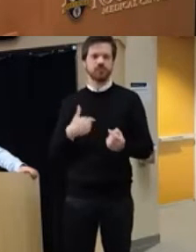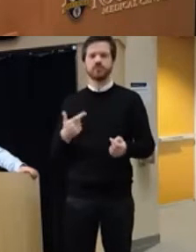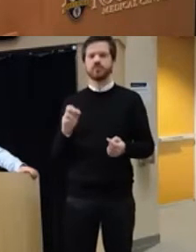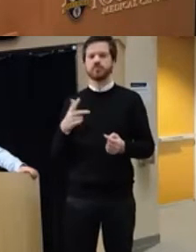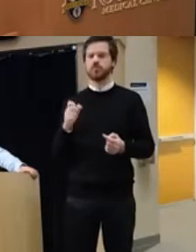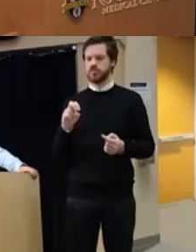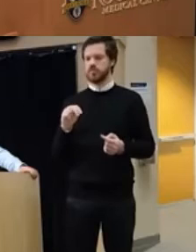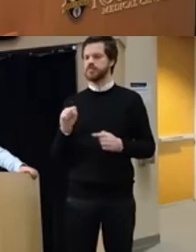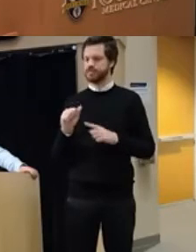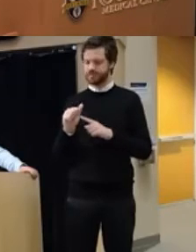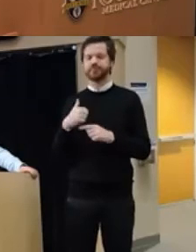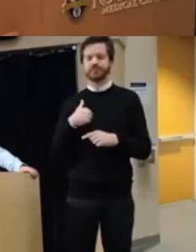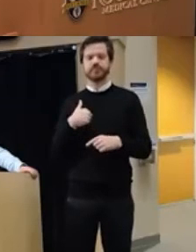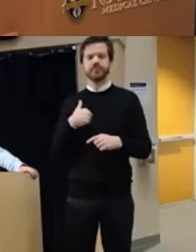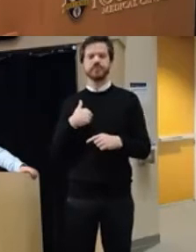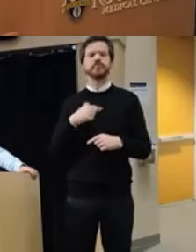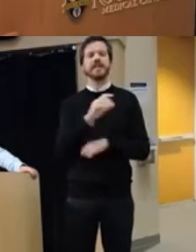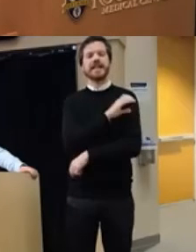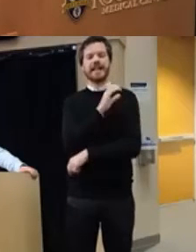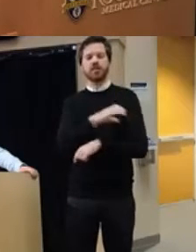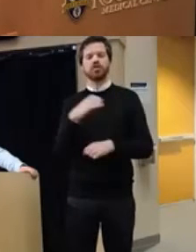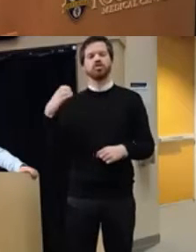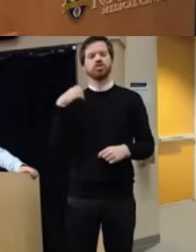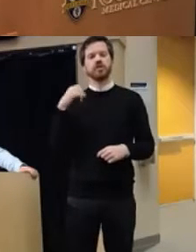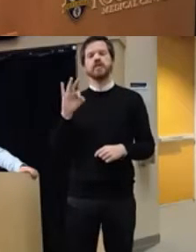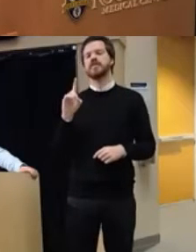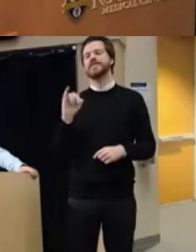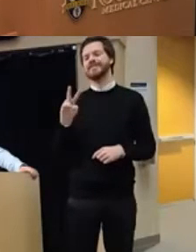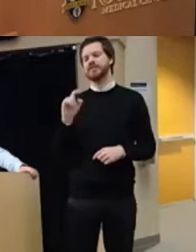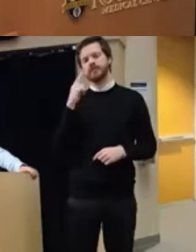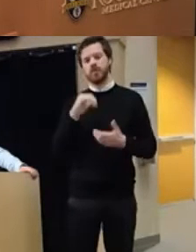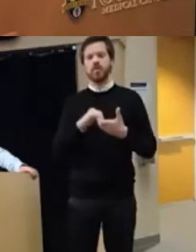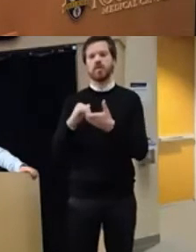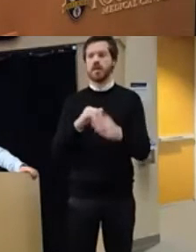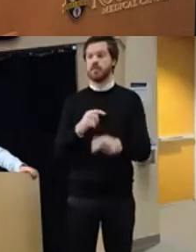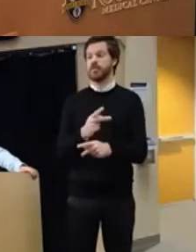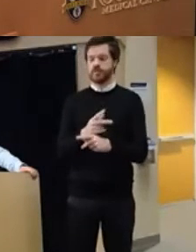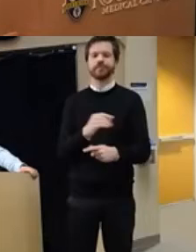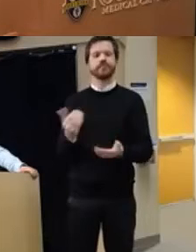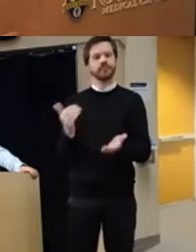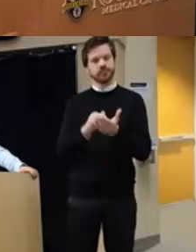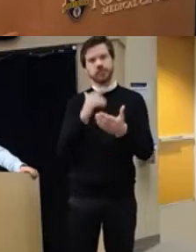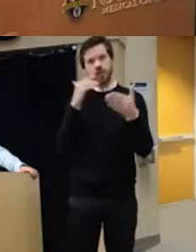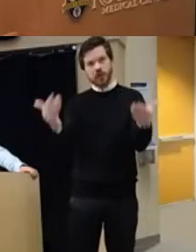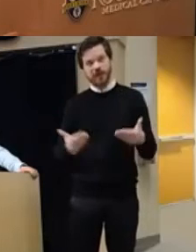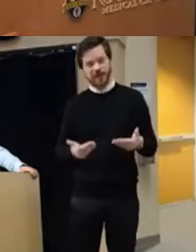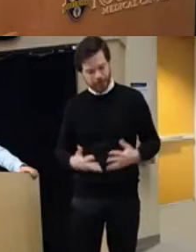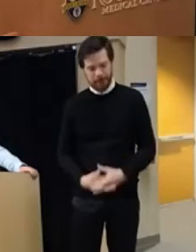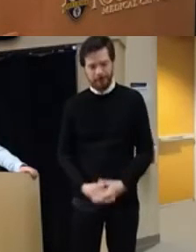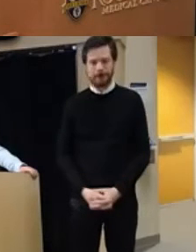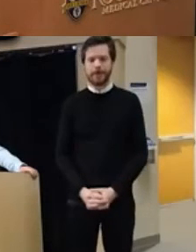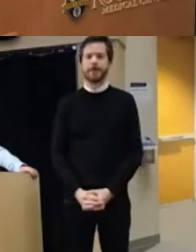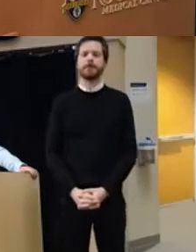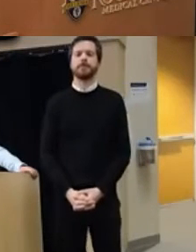nasra I'm the uh clinical chief of the division of collaborative care and again welcome um both uh